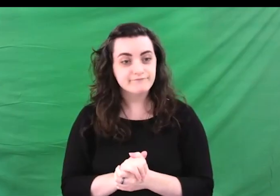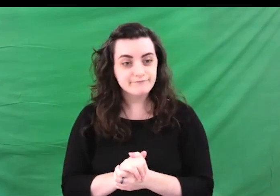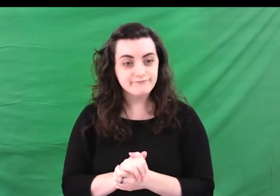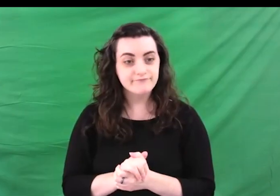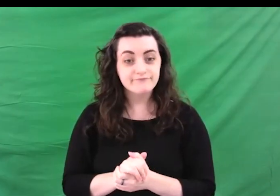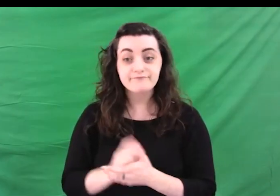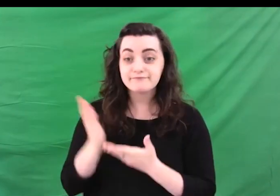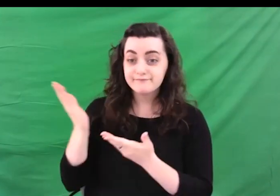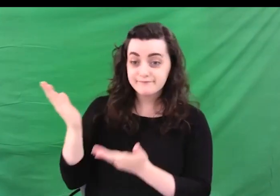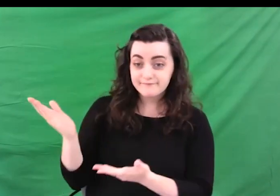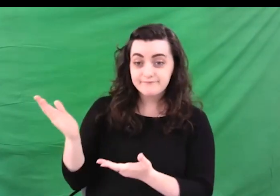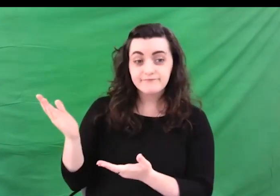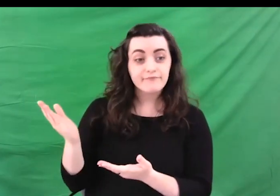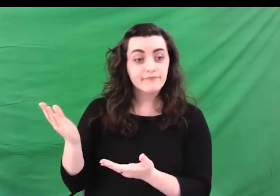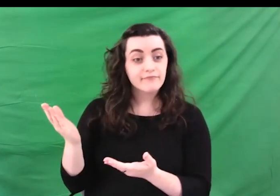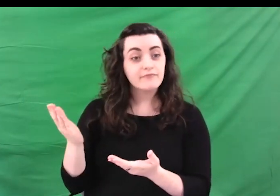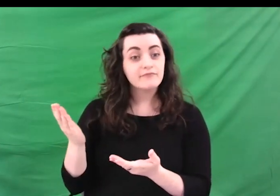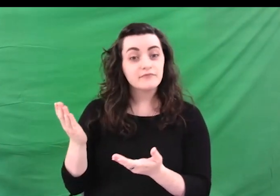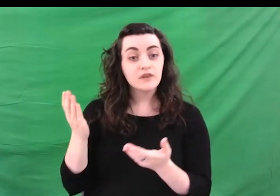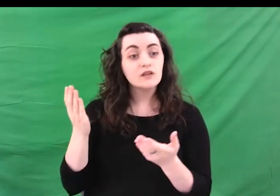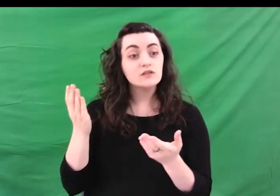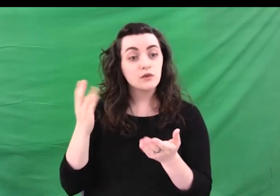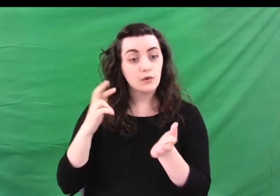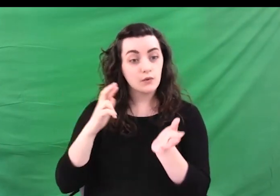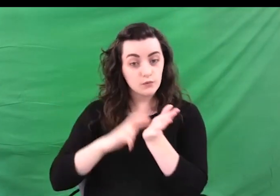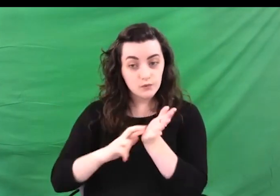Additionally, the research is listed on that website,